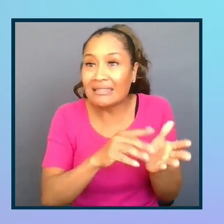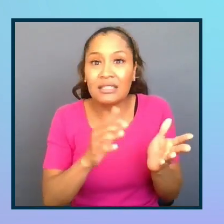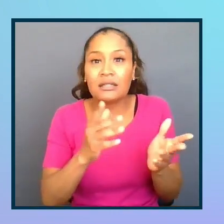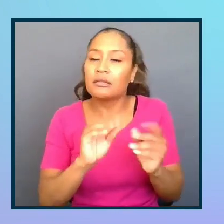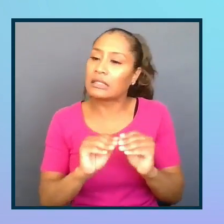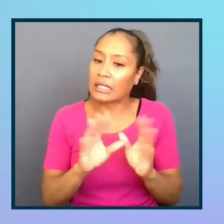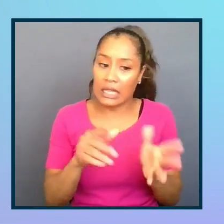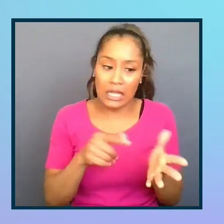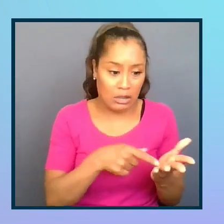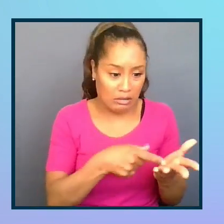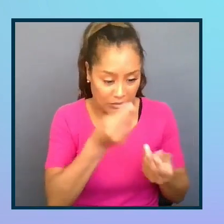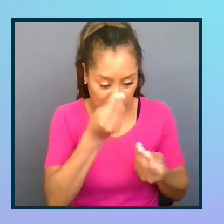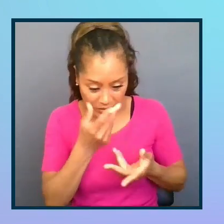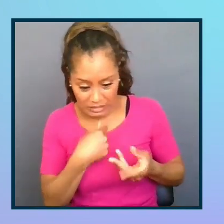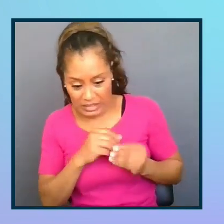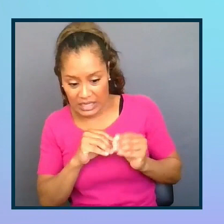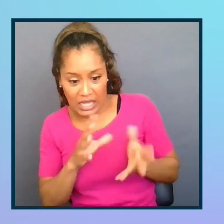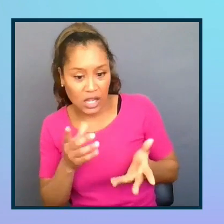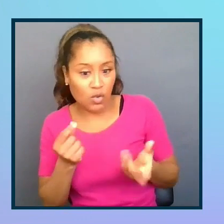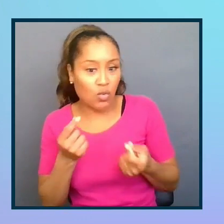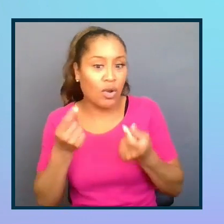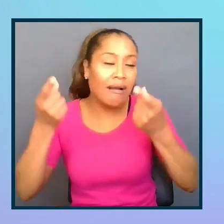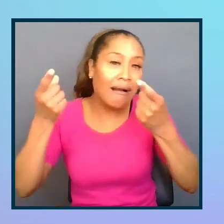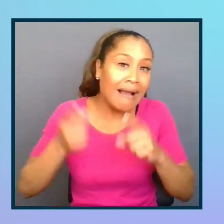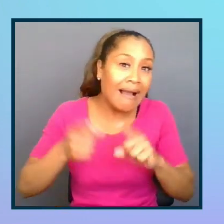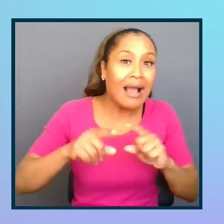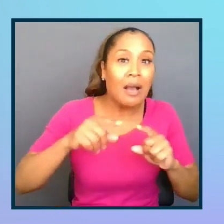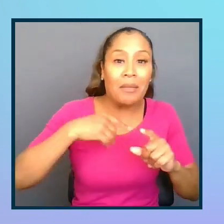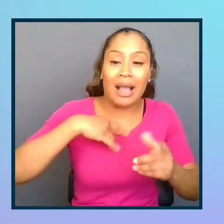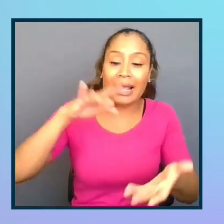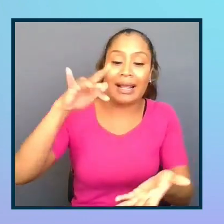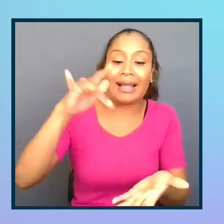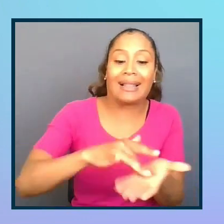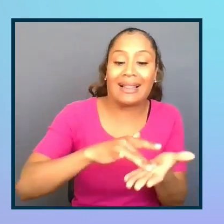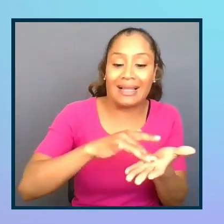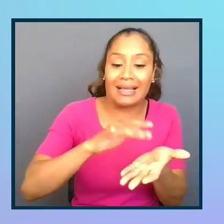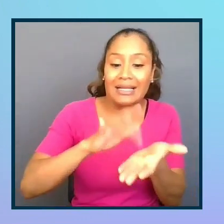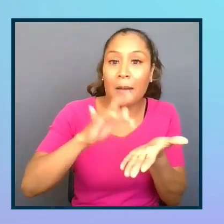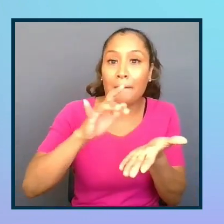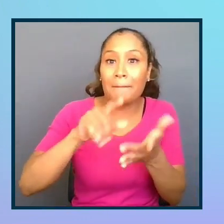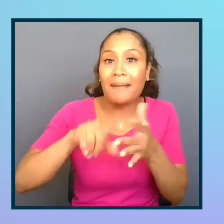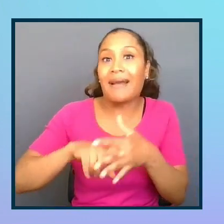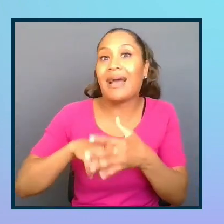and what's gonna happen when I click on it, tap on it, activate it with the screen reader?